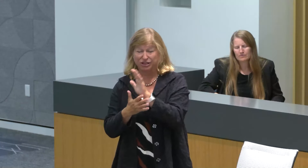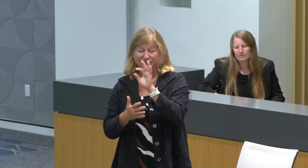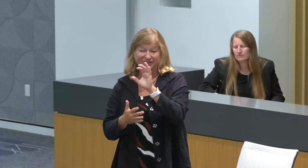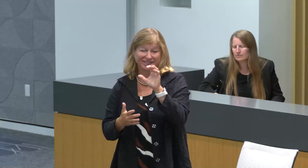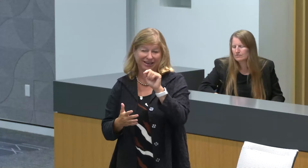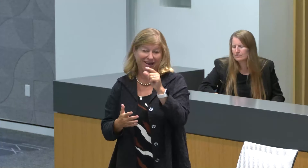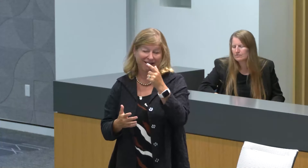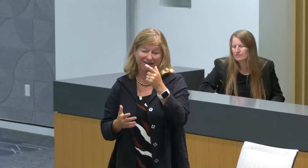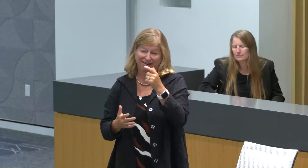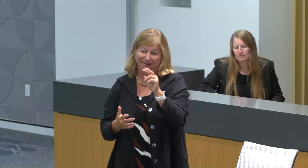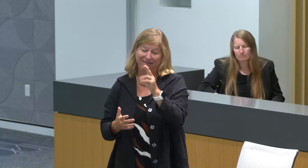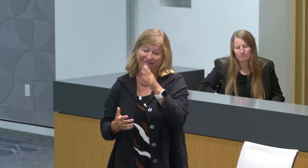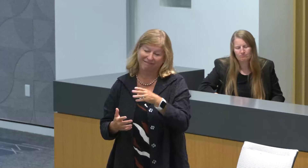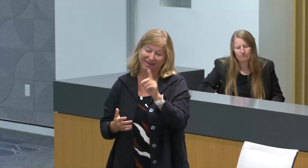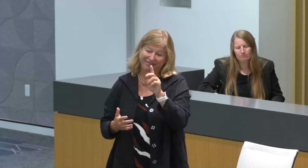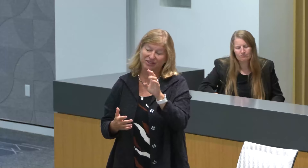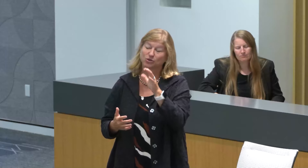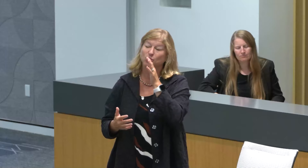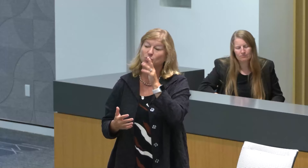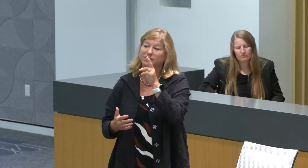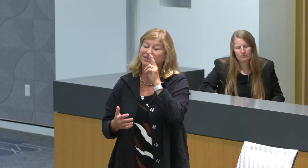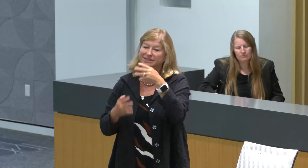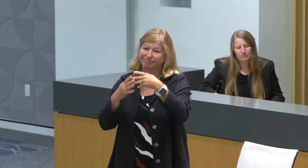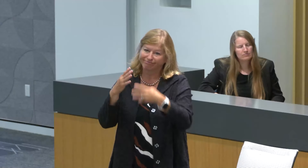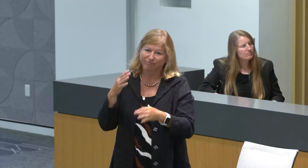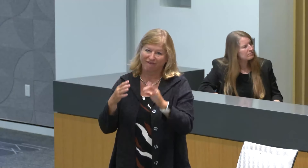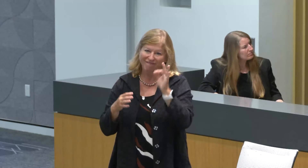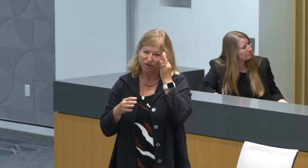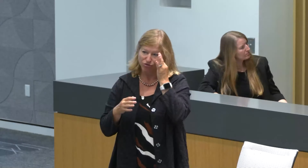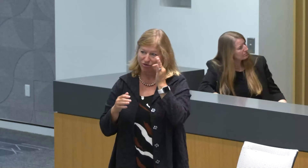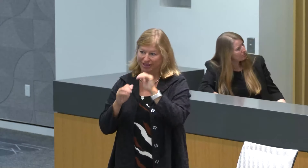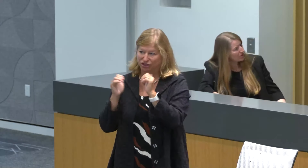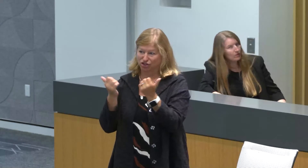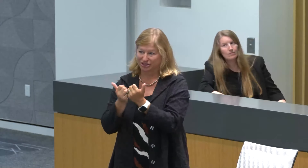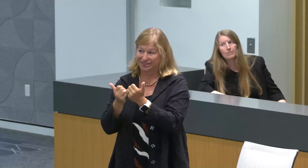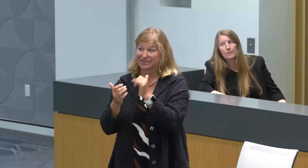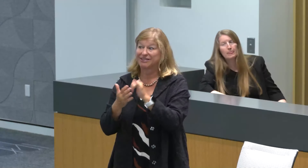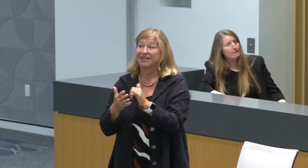WHAT ARE WE DOING TO GET THE WORD OUT? WE ARE DOING THIS AS AN EXAMPLE OF SOME OF THE THINGS WE ARE DOING.